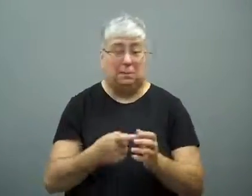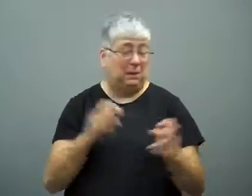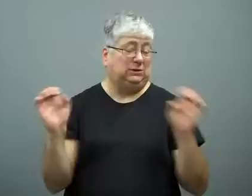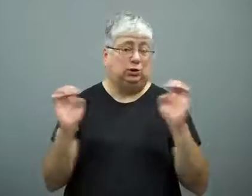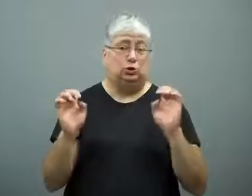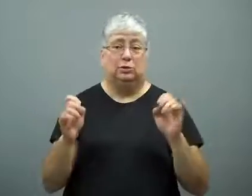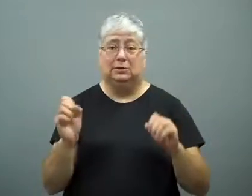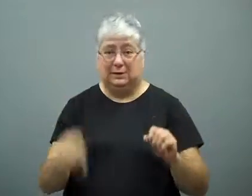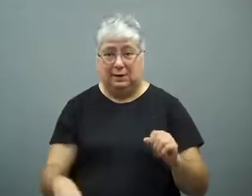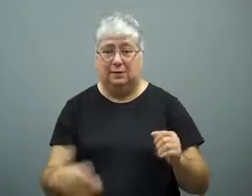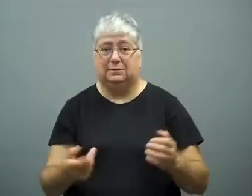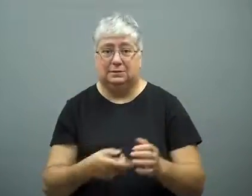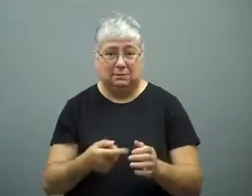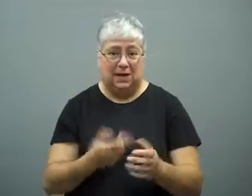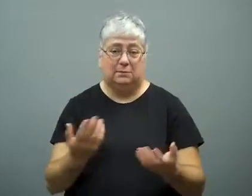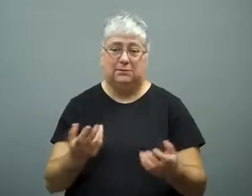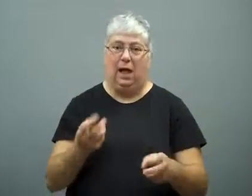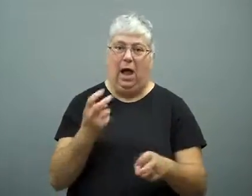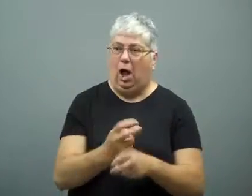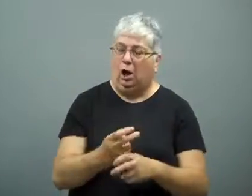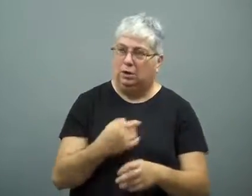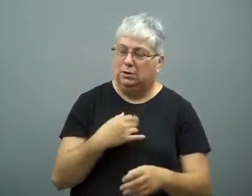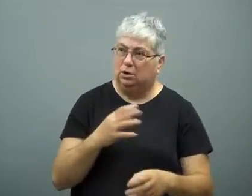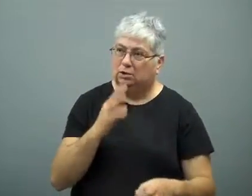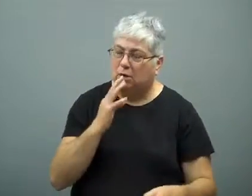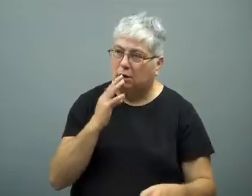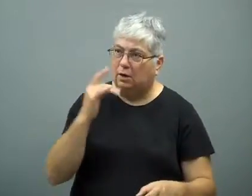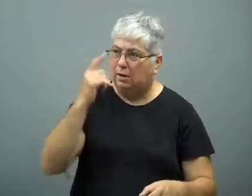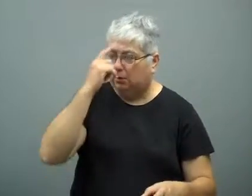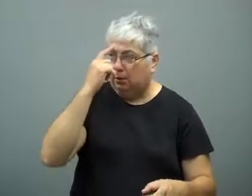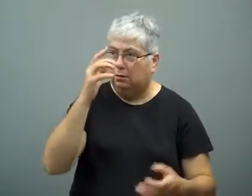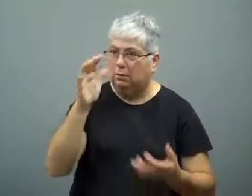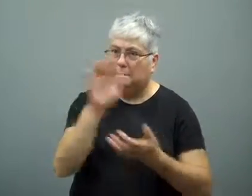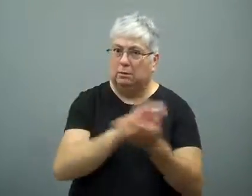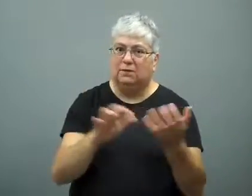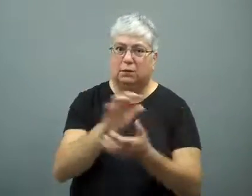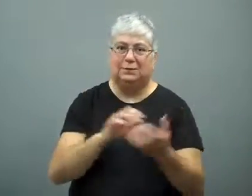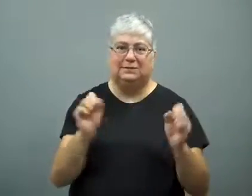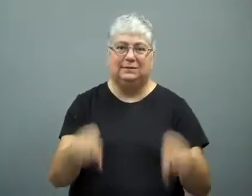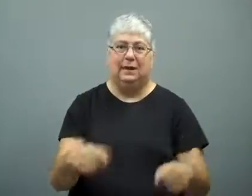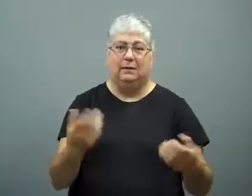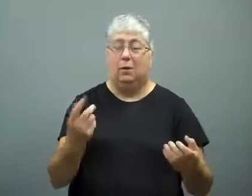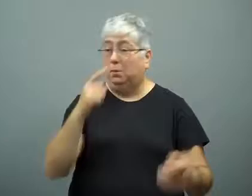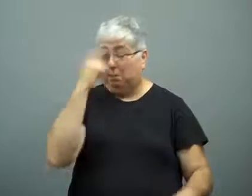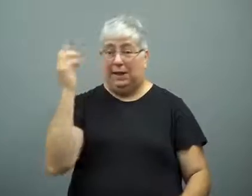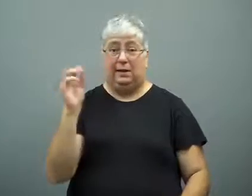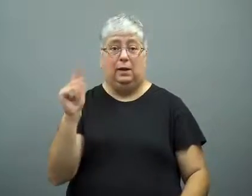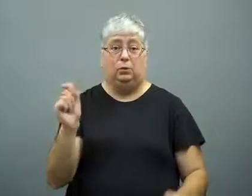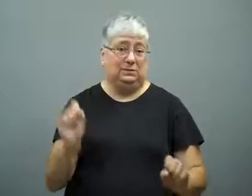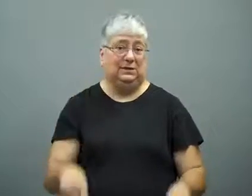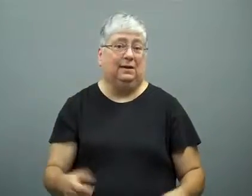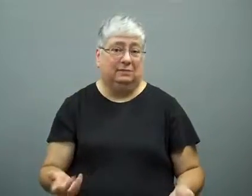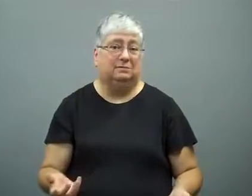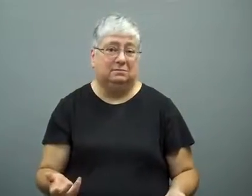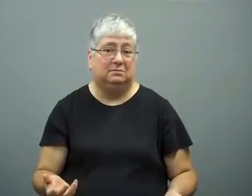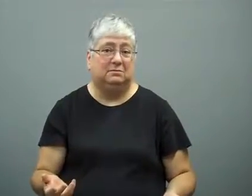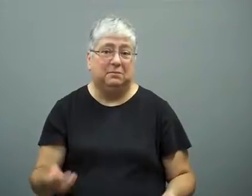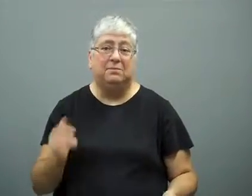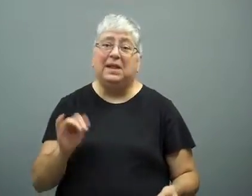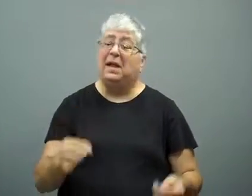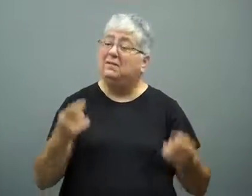sometimes a seizure, confusion and unconsciousness.